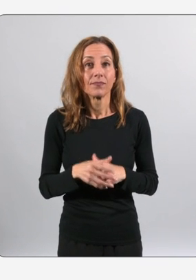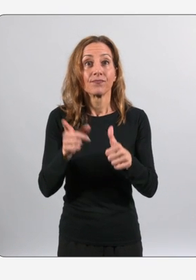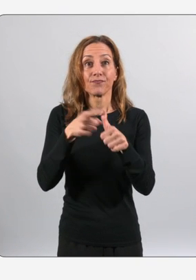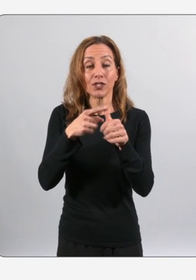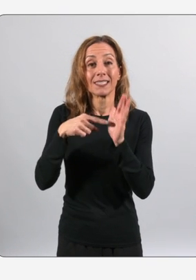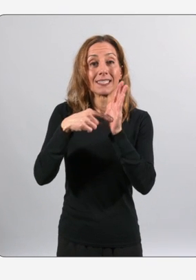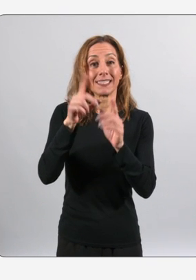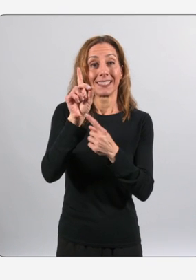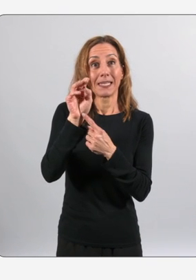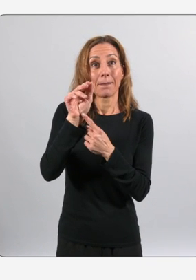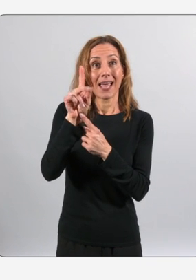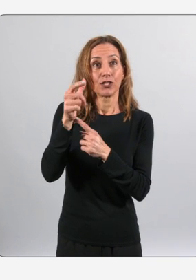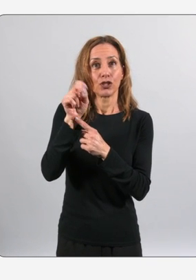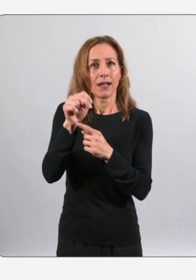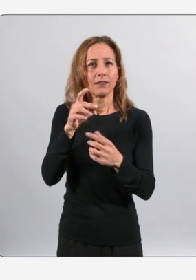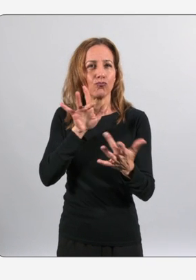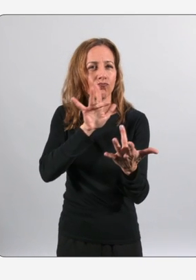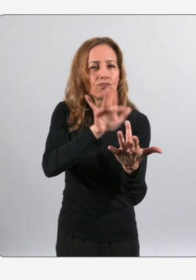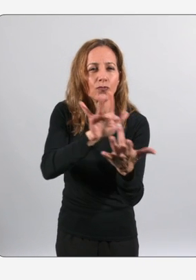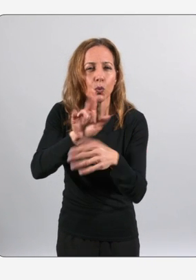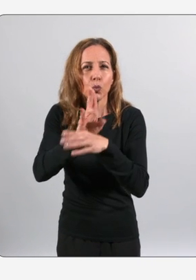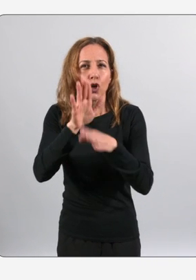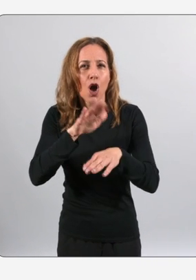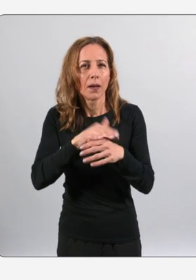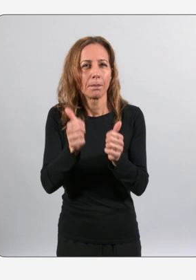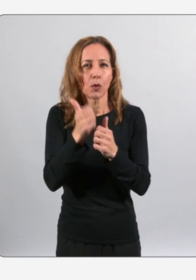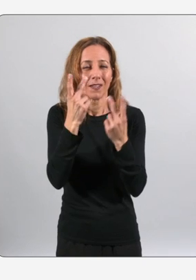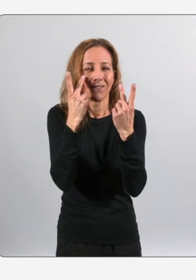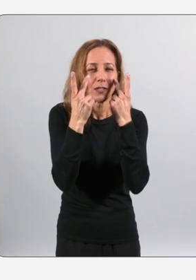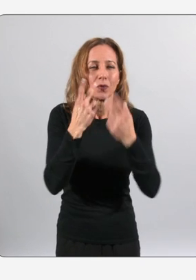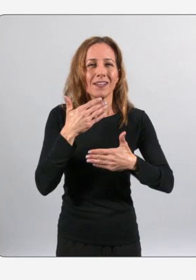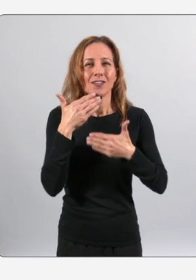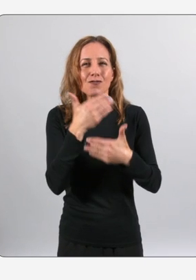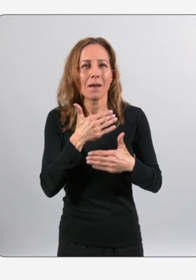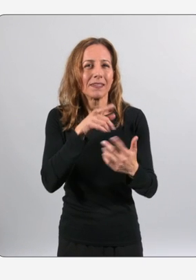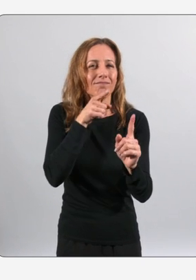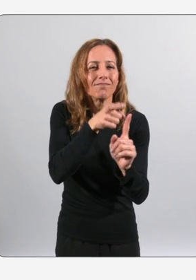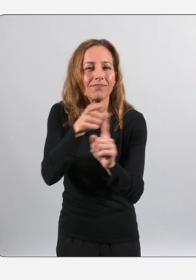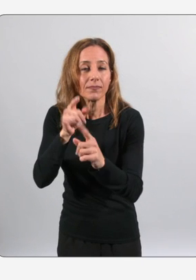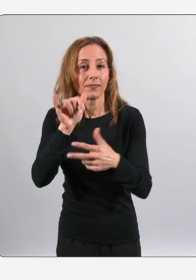most visual and entertainment focused touch points like YouTube, Discover and G mail.